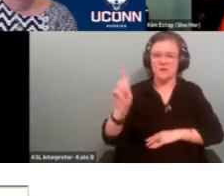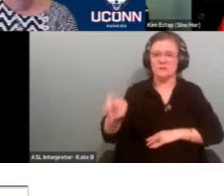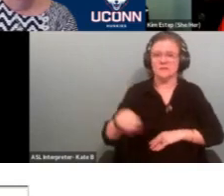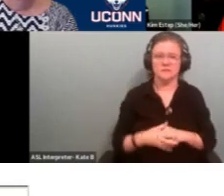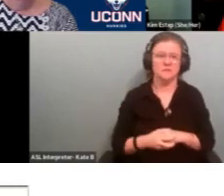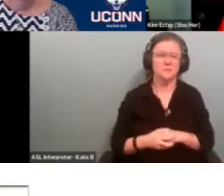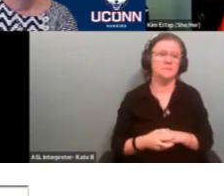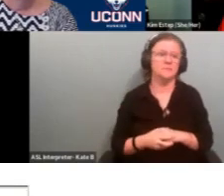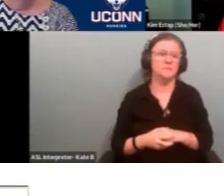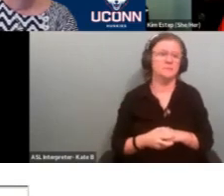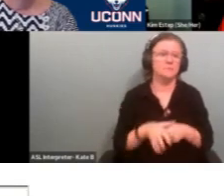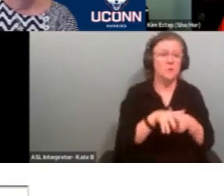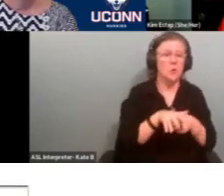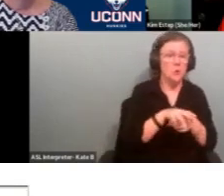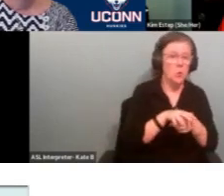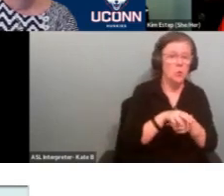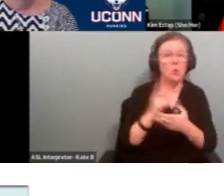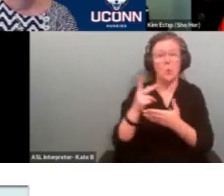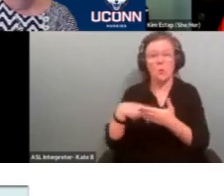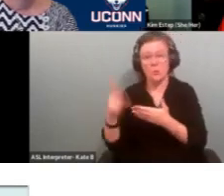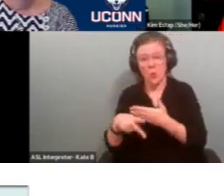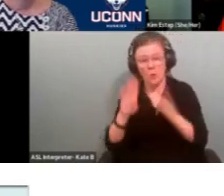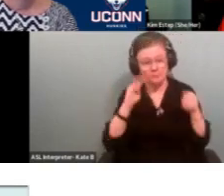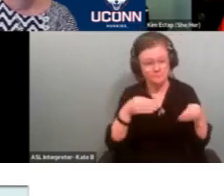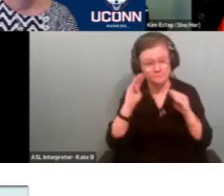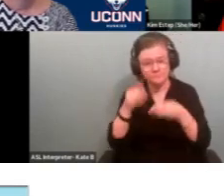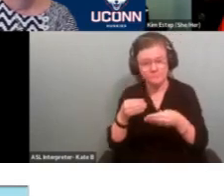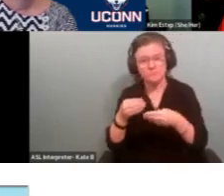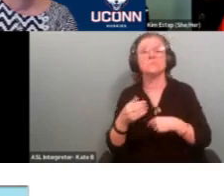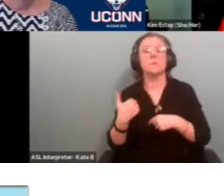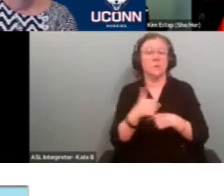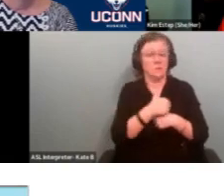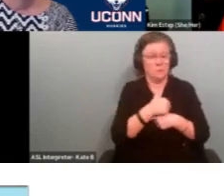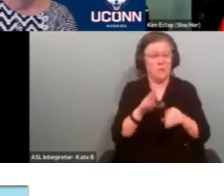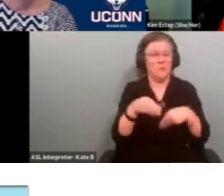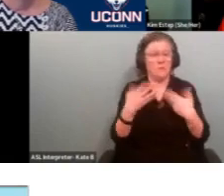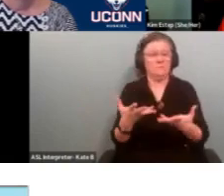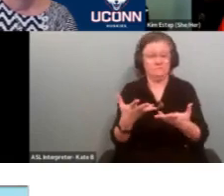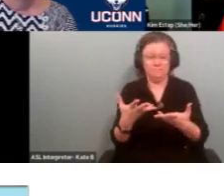the local or program level. Wraparound requires that providers collaborate to serve a